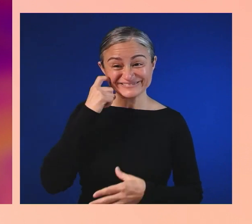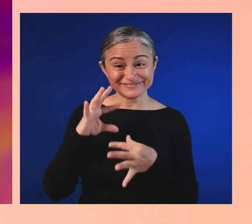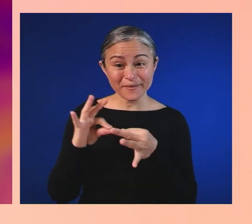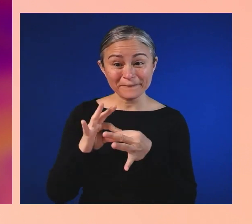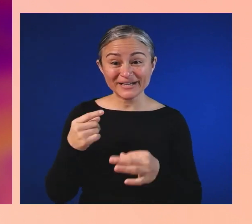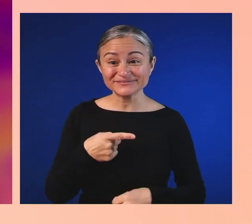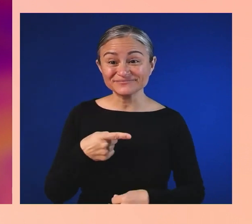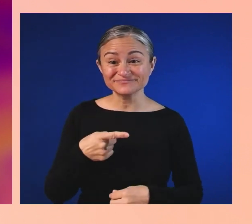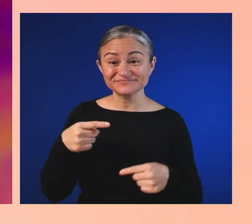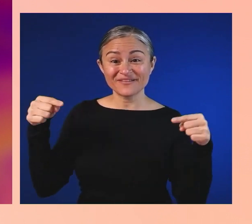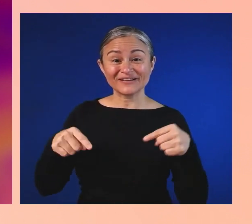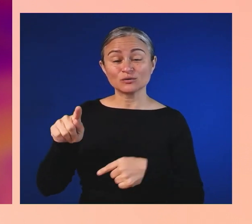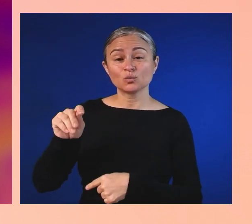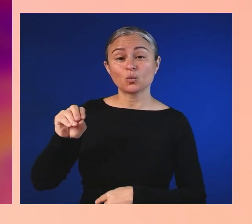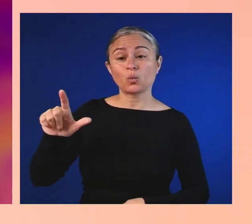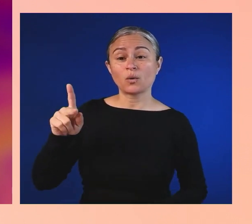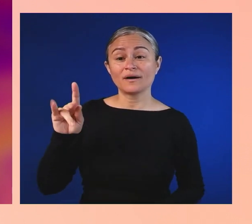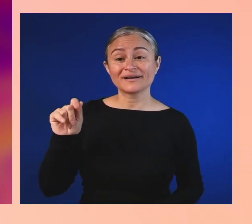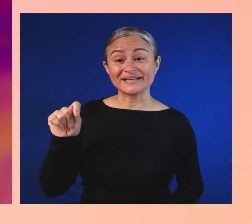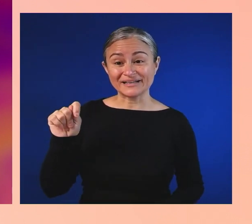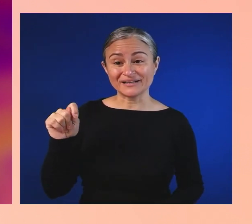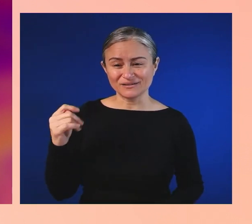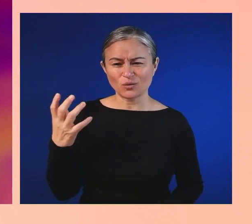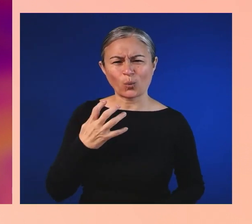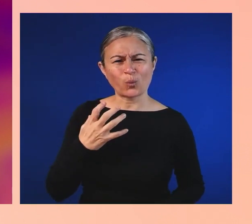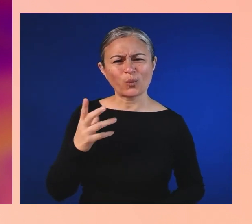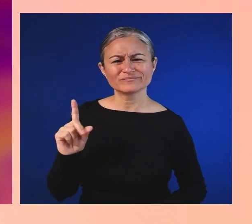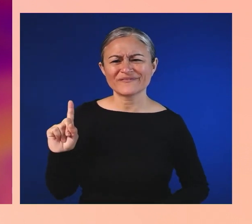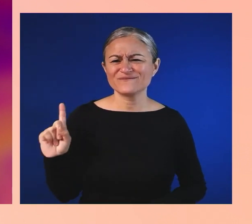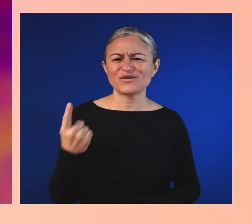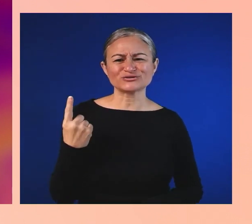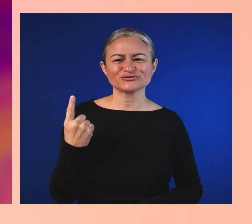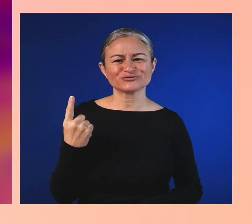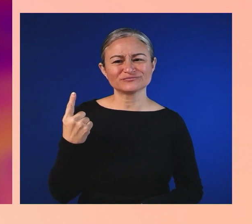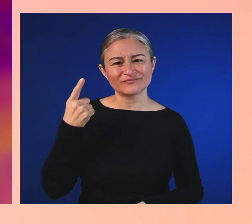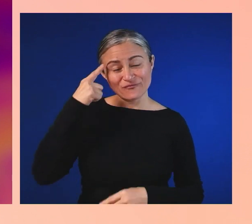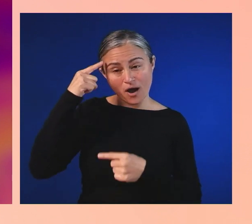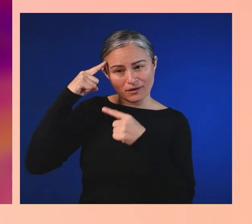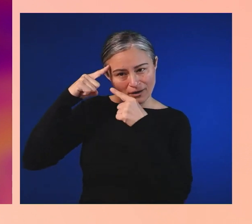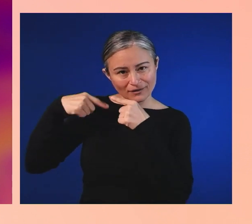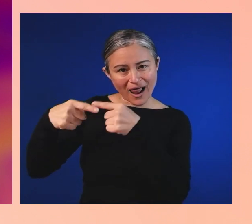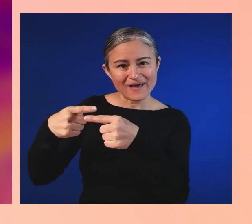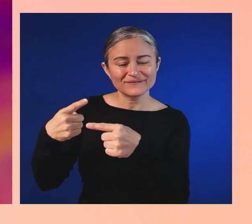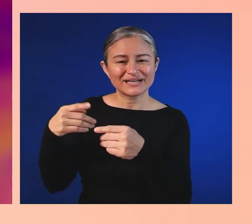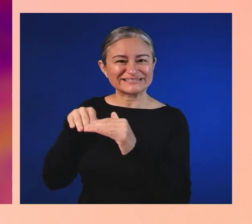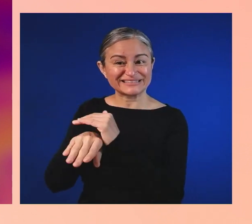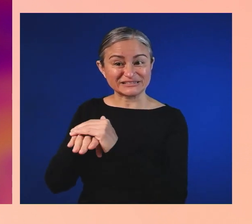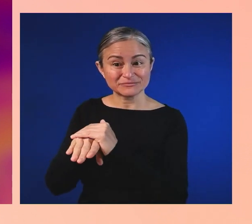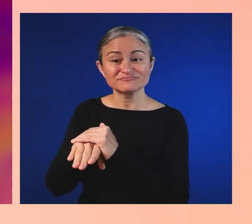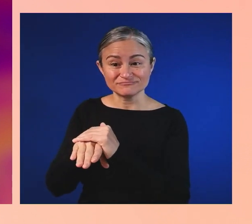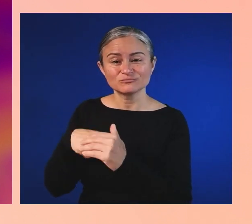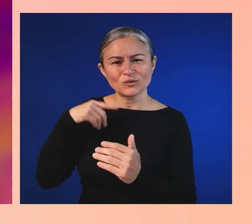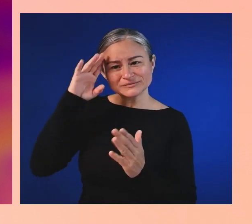for cognitive accessibility, and we expect and anticipate it will change over time as tech changes,